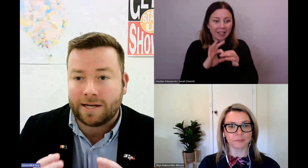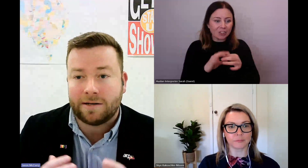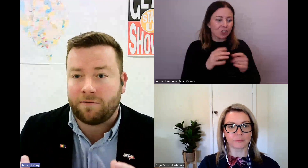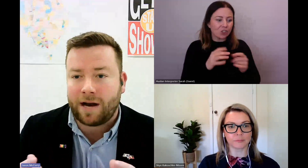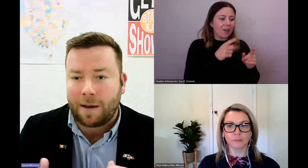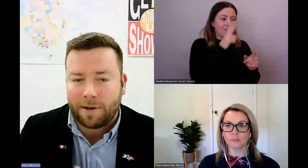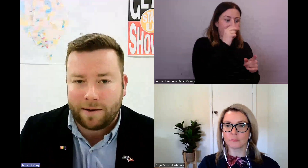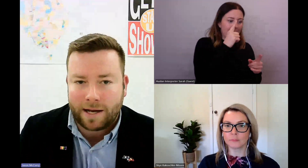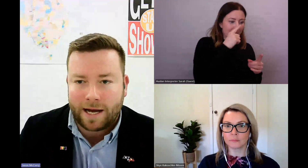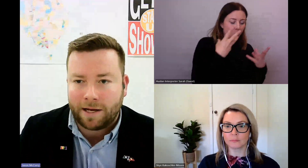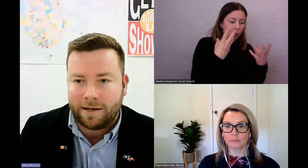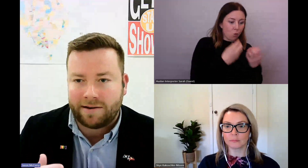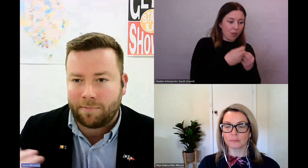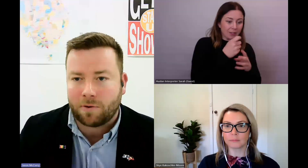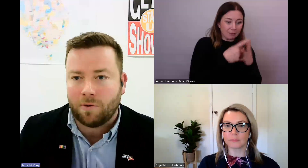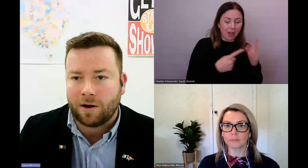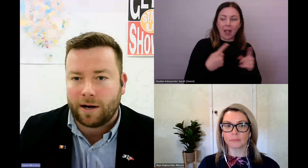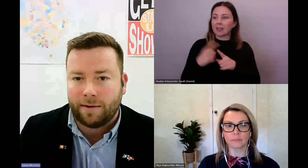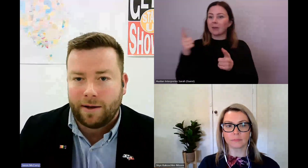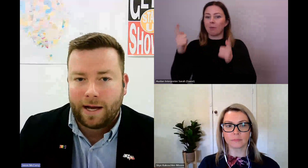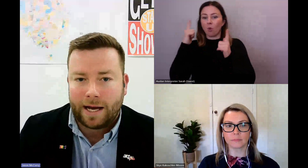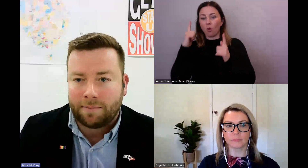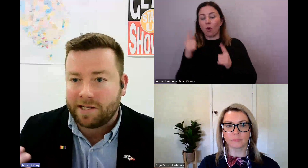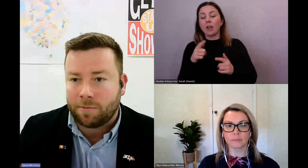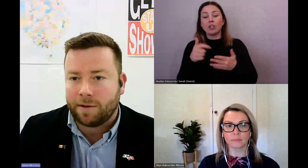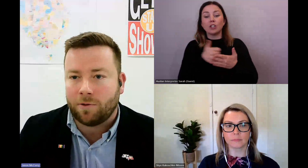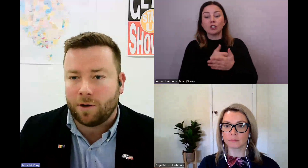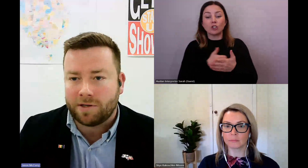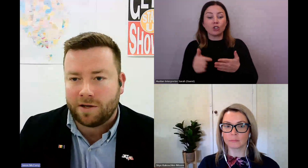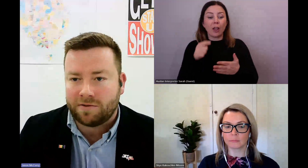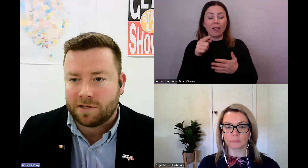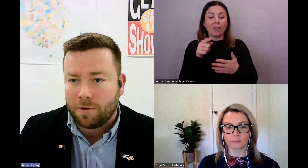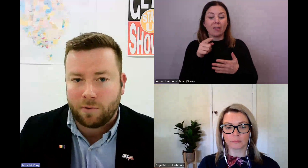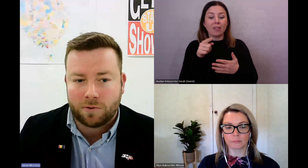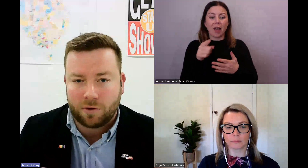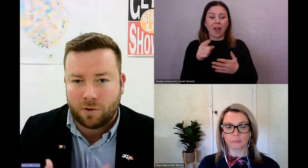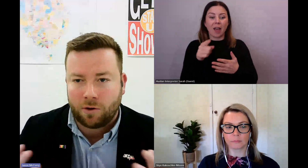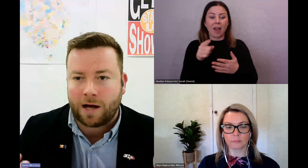that doesn't often happen in your typical kind of Disability Employment Service model or